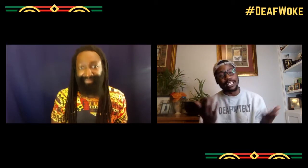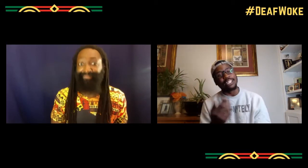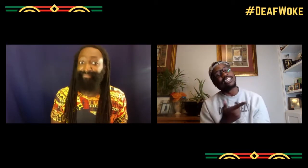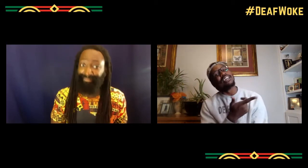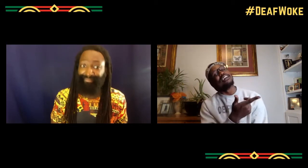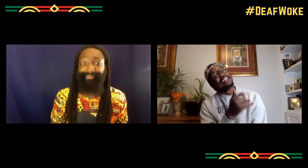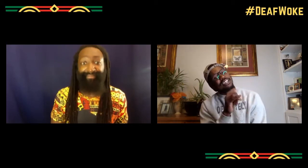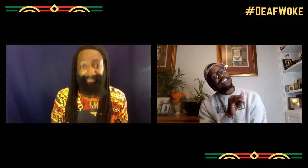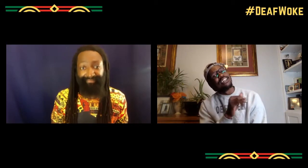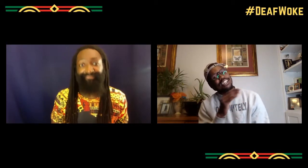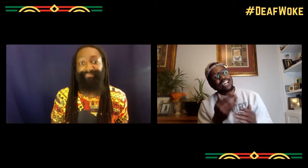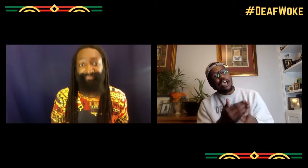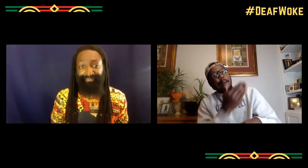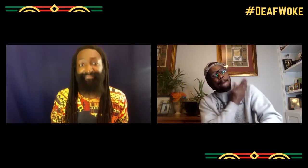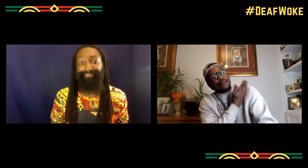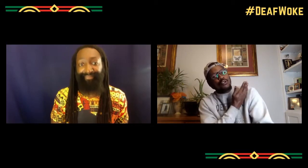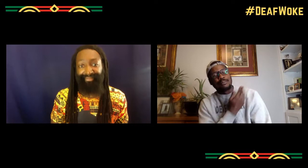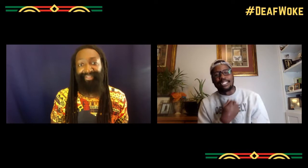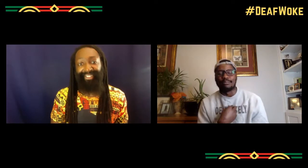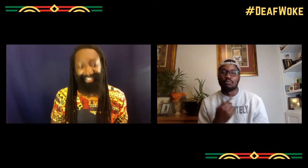ooh, yeah, you know, touches a nerve.